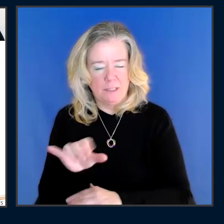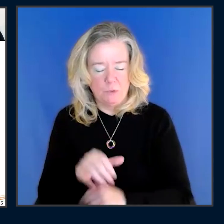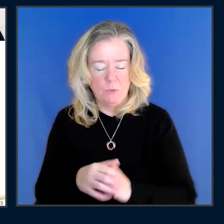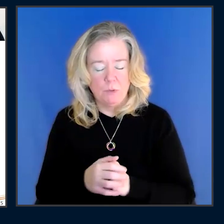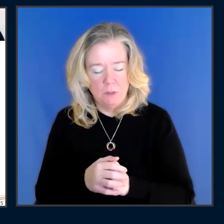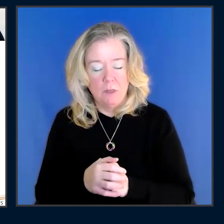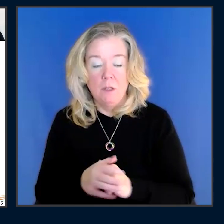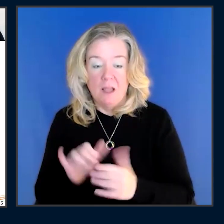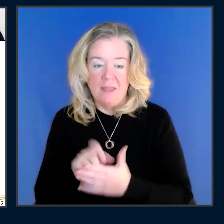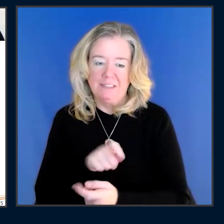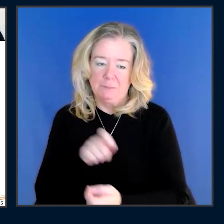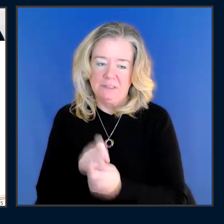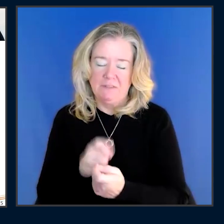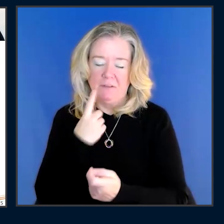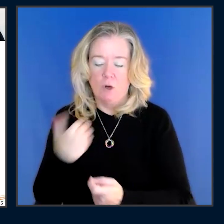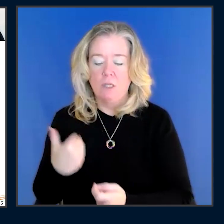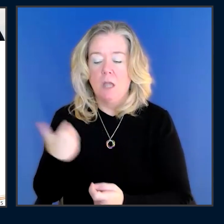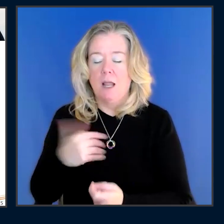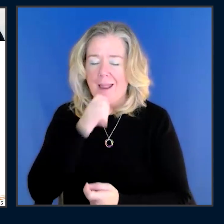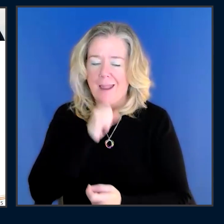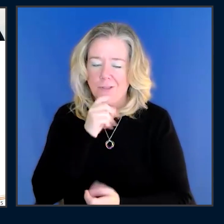That's also on our website. And although it's specific